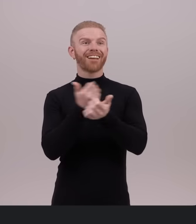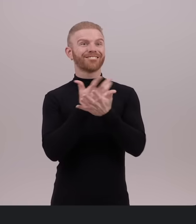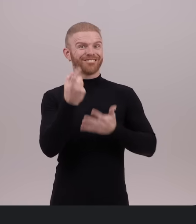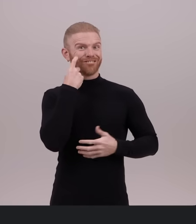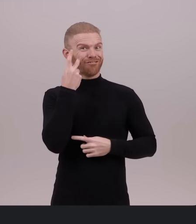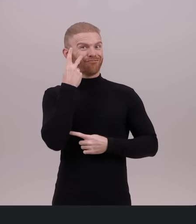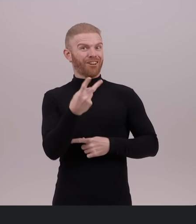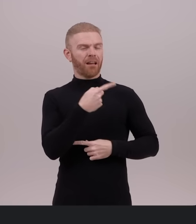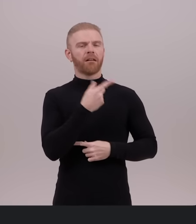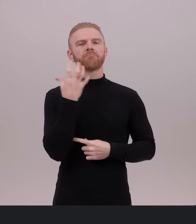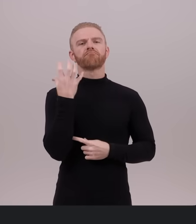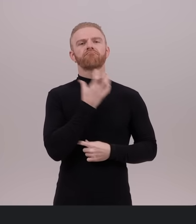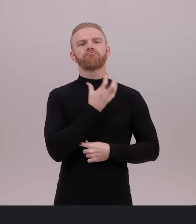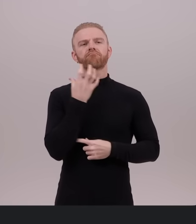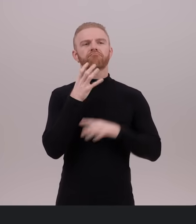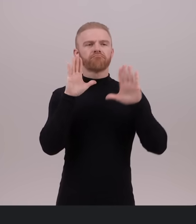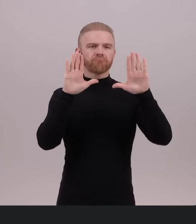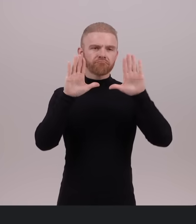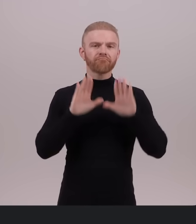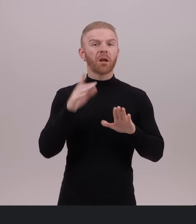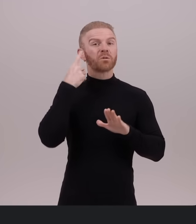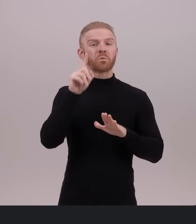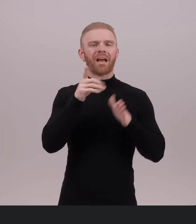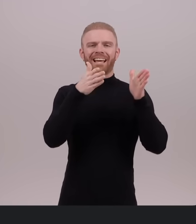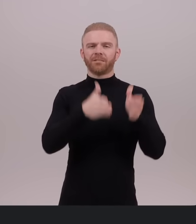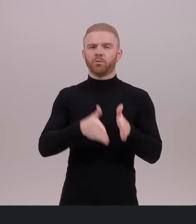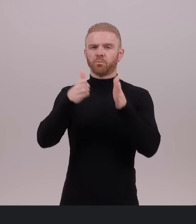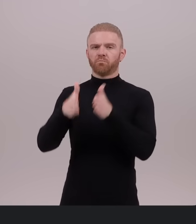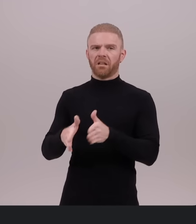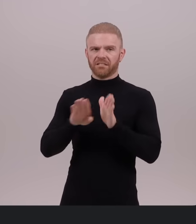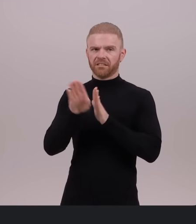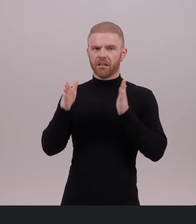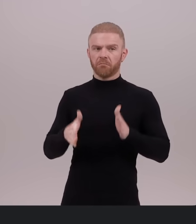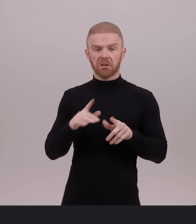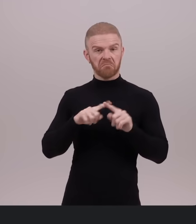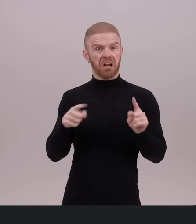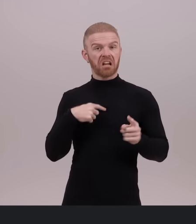is incredible for individual developers, but we are not stopping there.